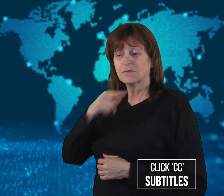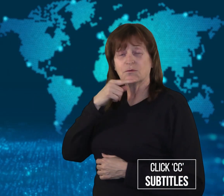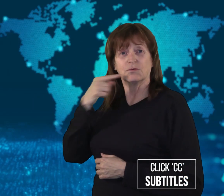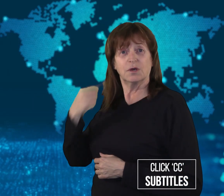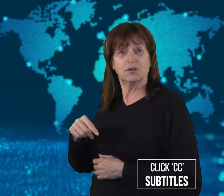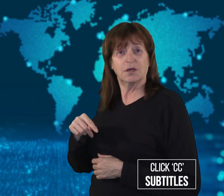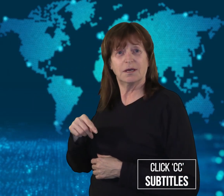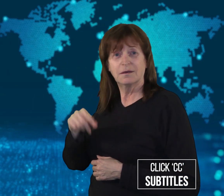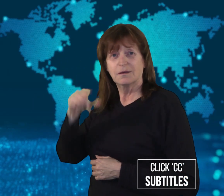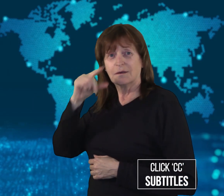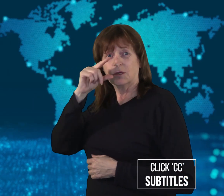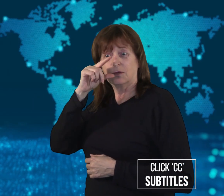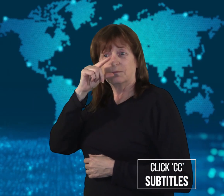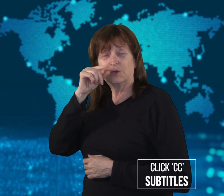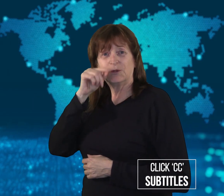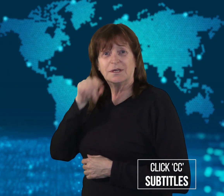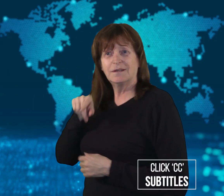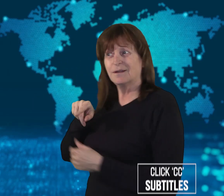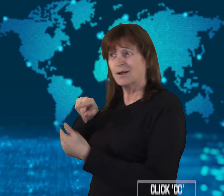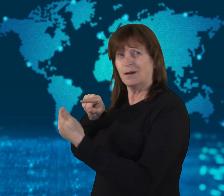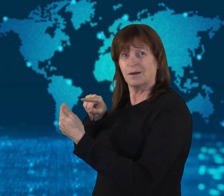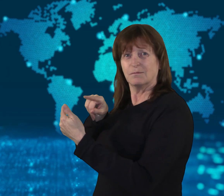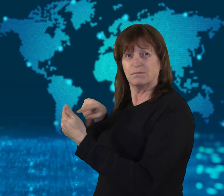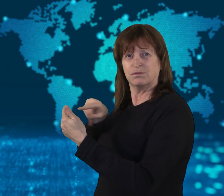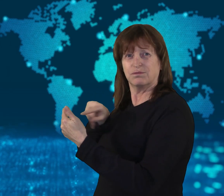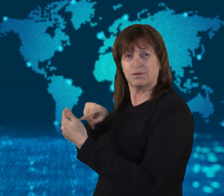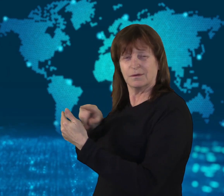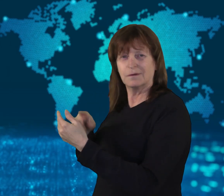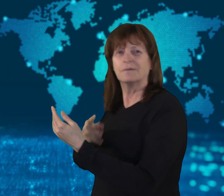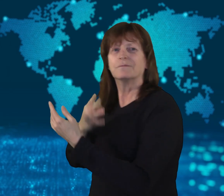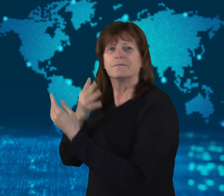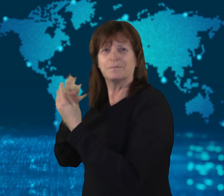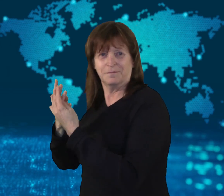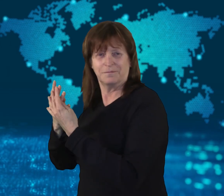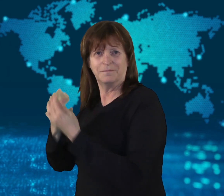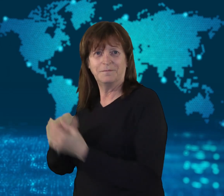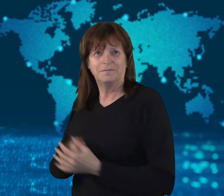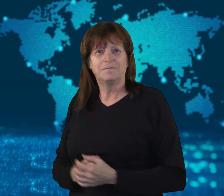Putin's critic sentenced